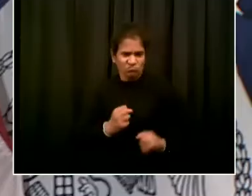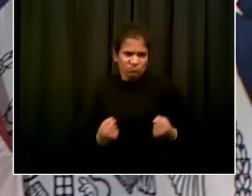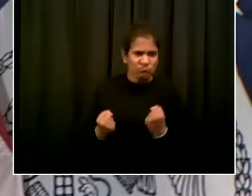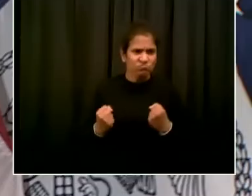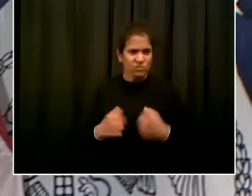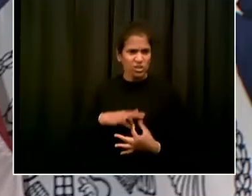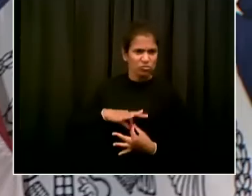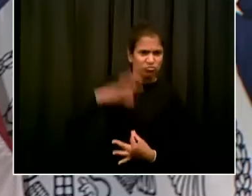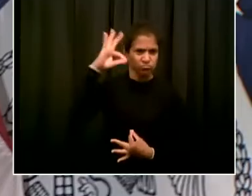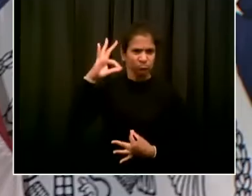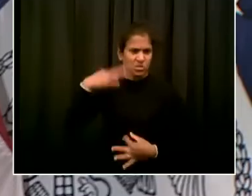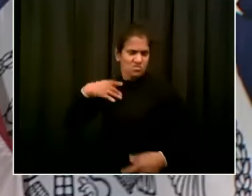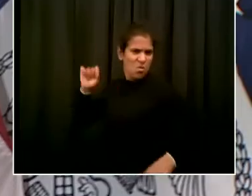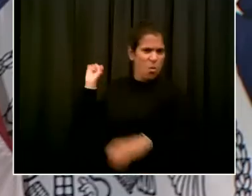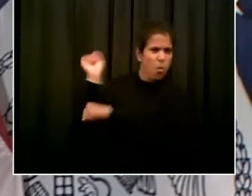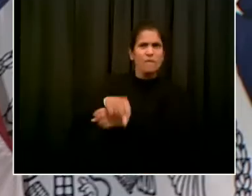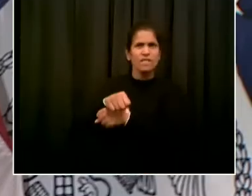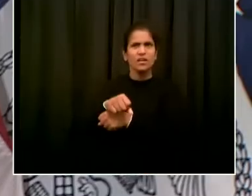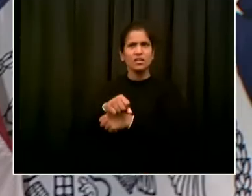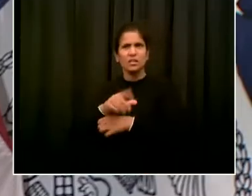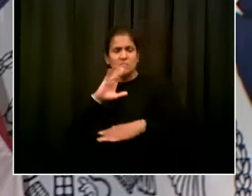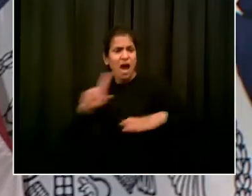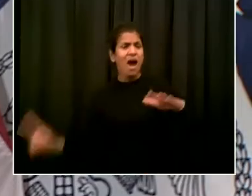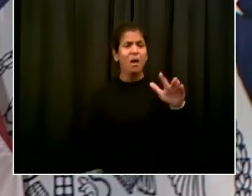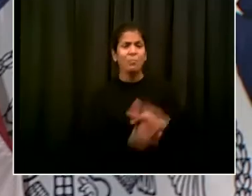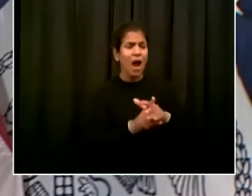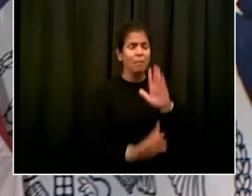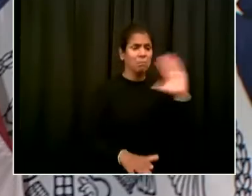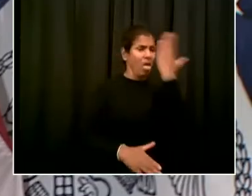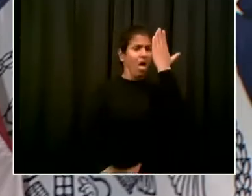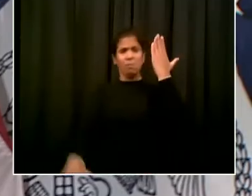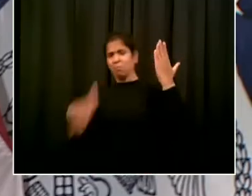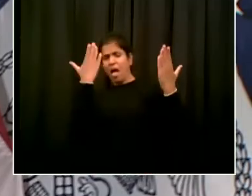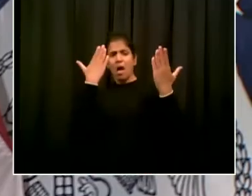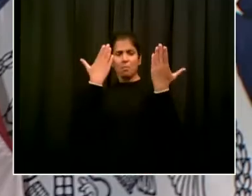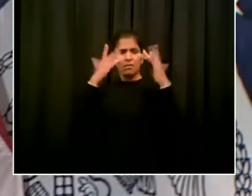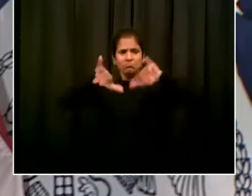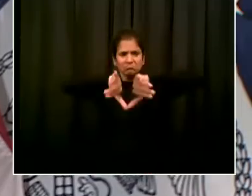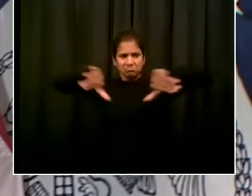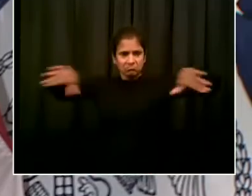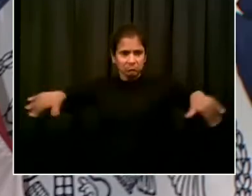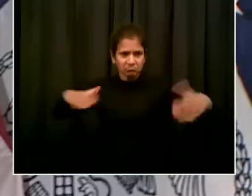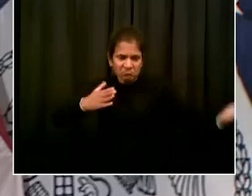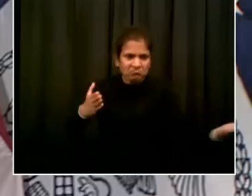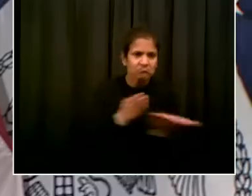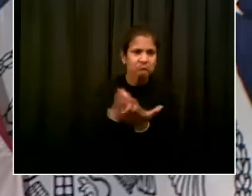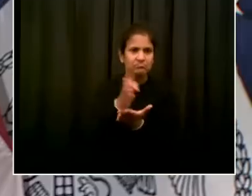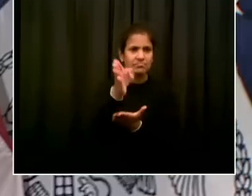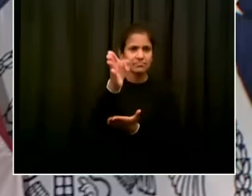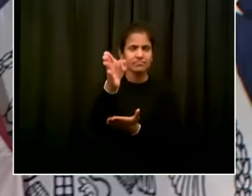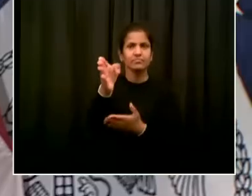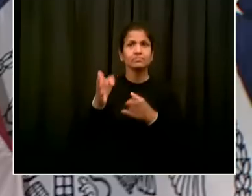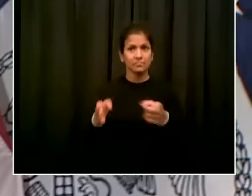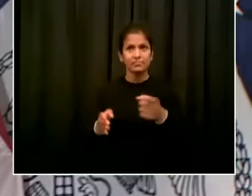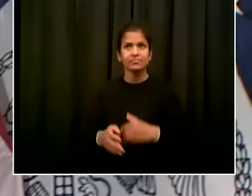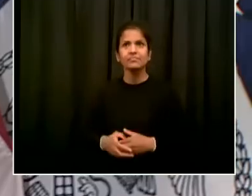YORK IS, HOW STRONG THIS CITY